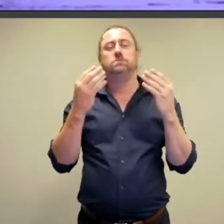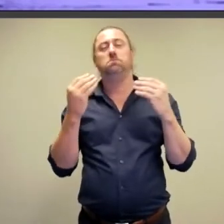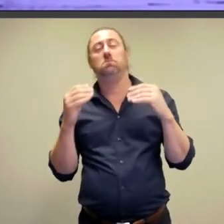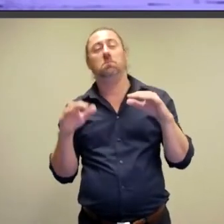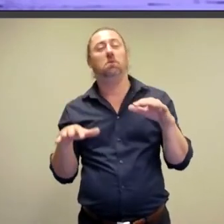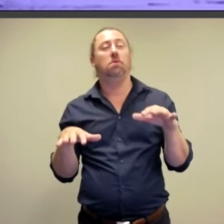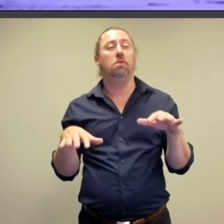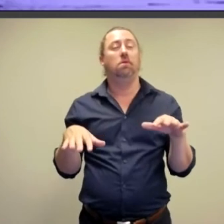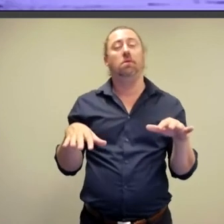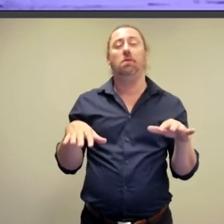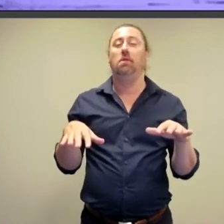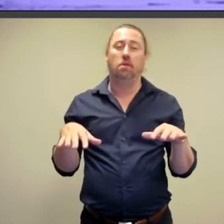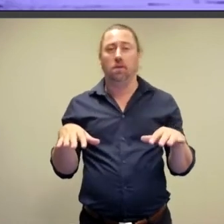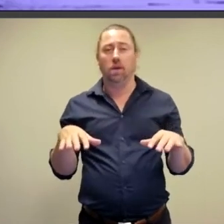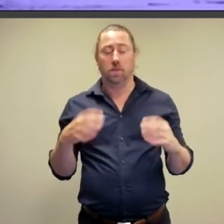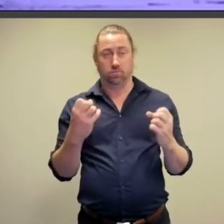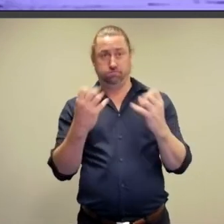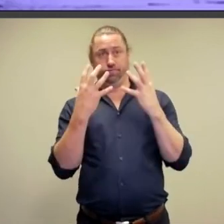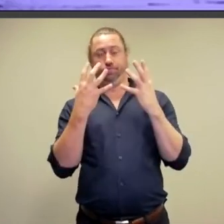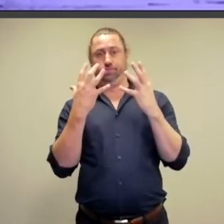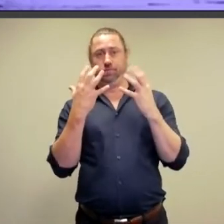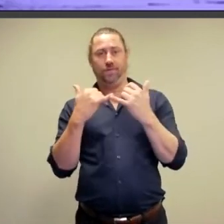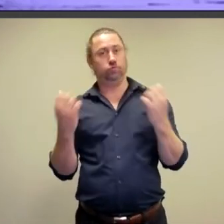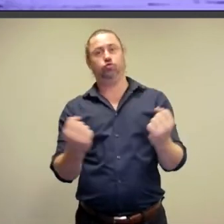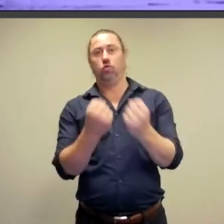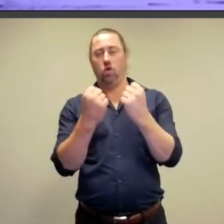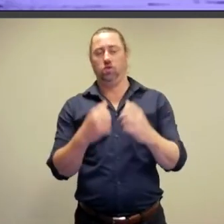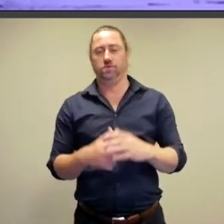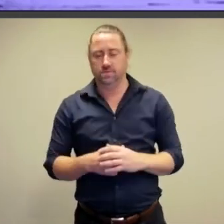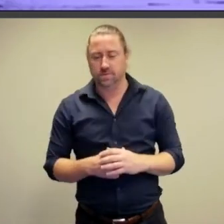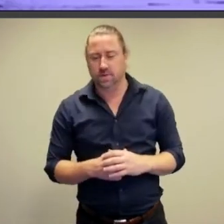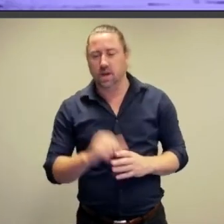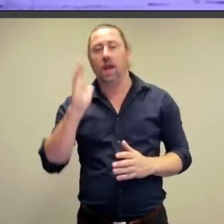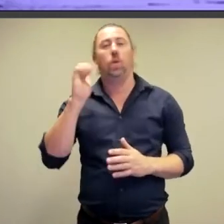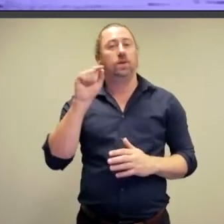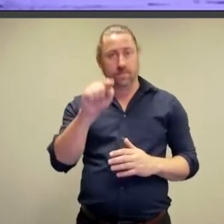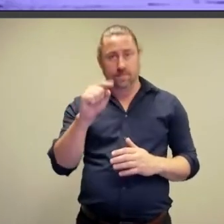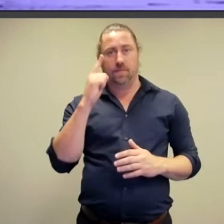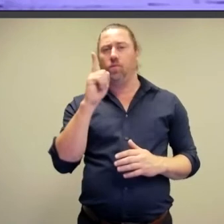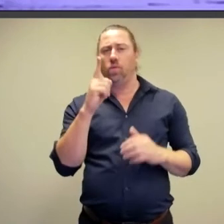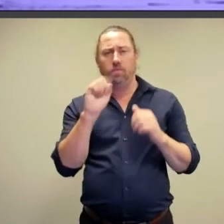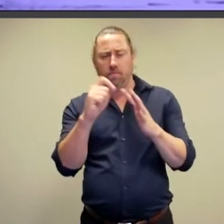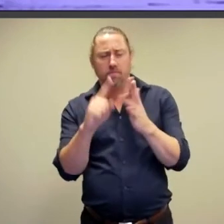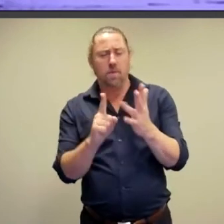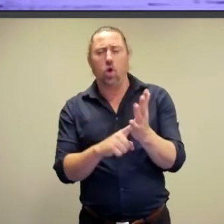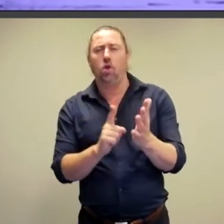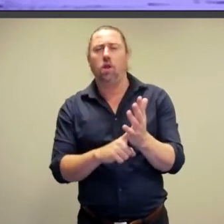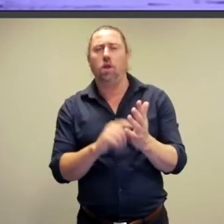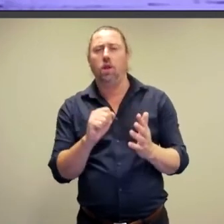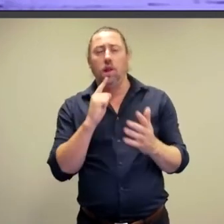exceptionally strong. Okay, so let's have a look